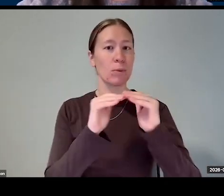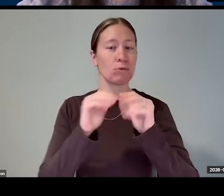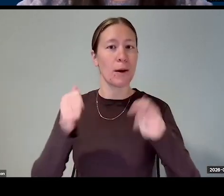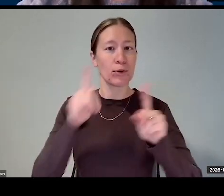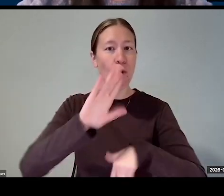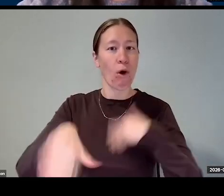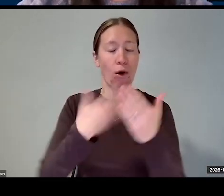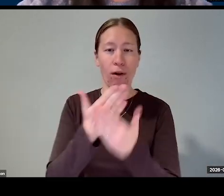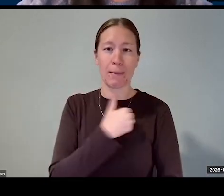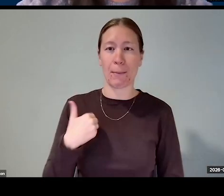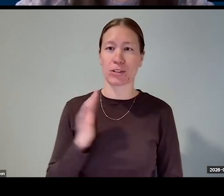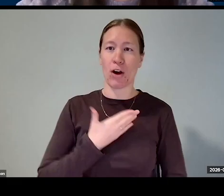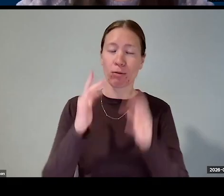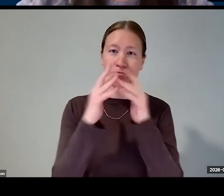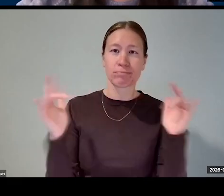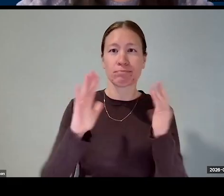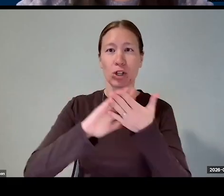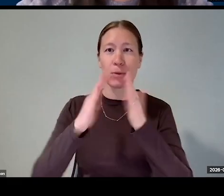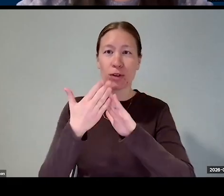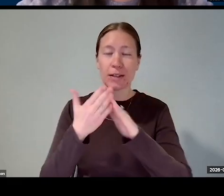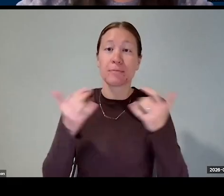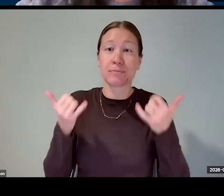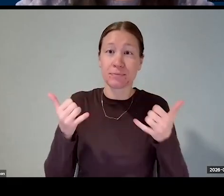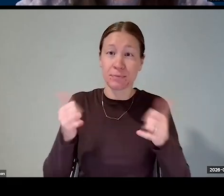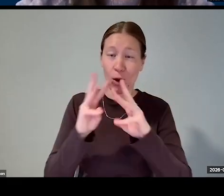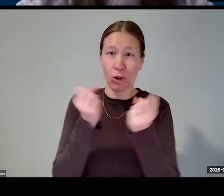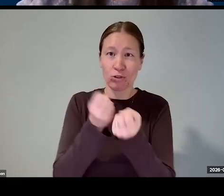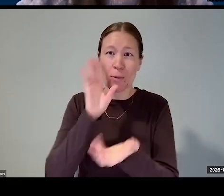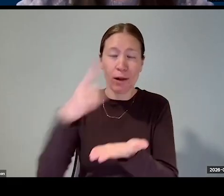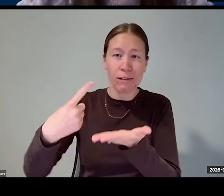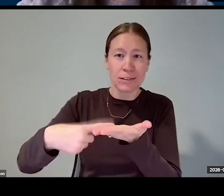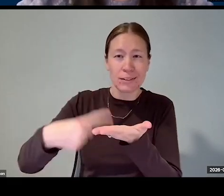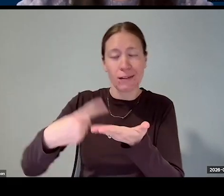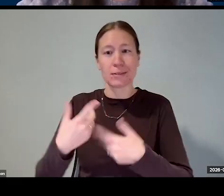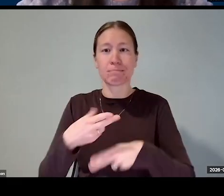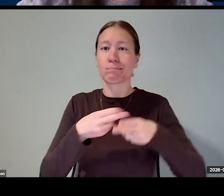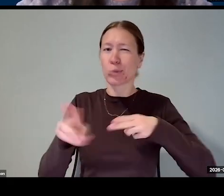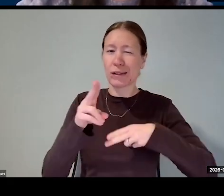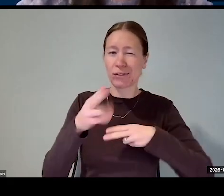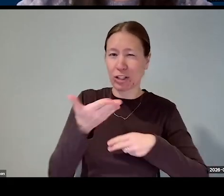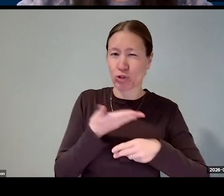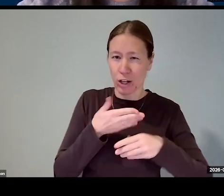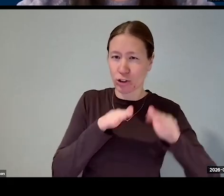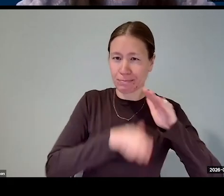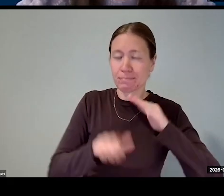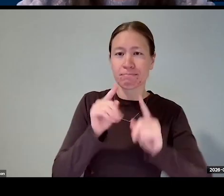of our diverse community. This workshop will cover a brief intro to digital accessibility,